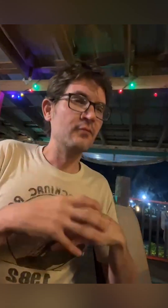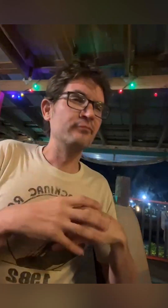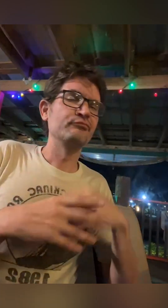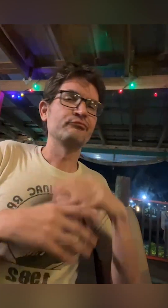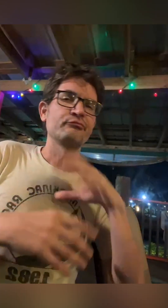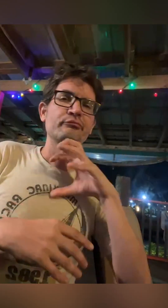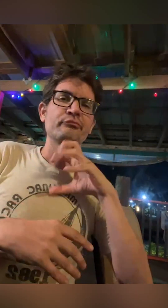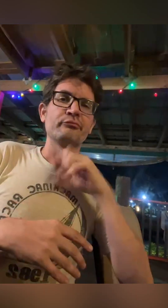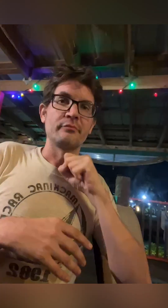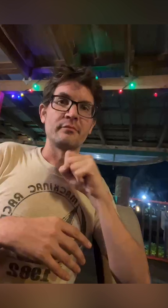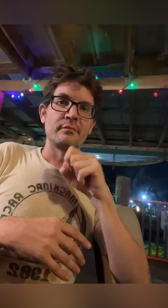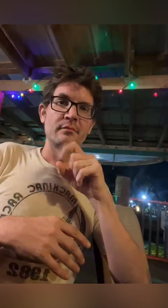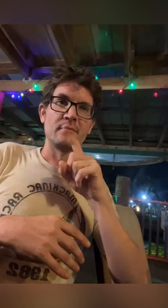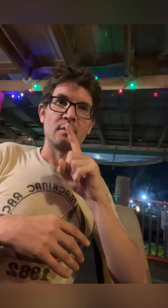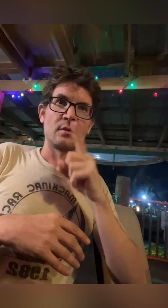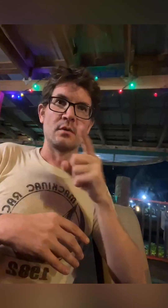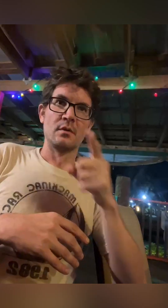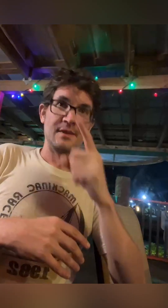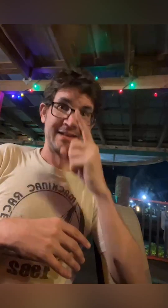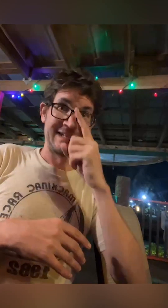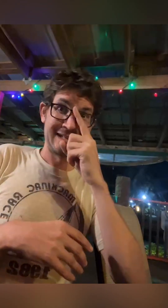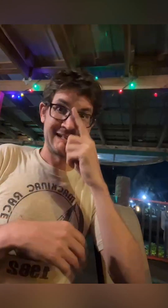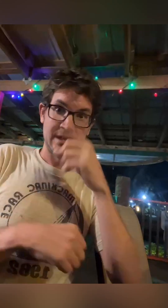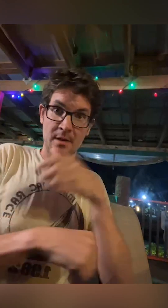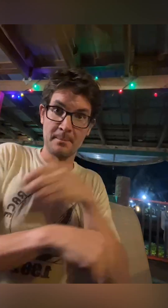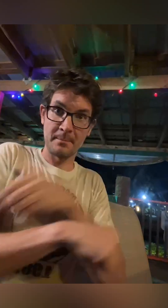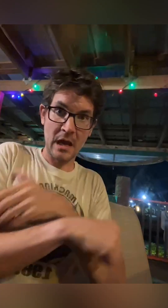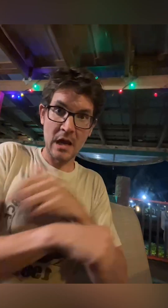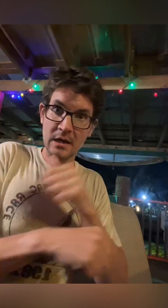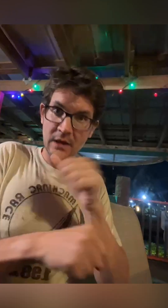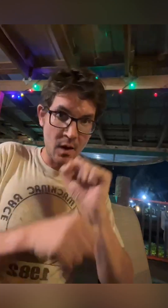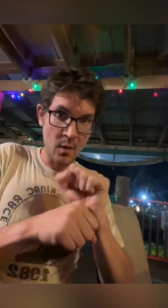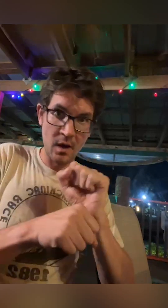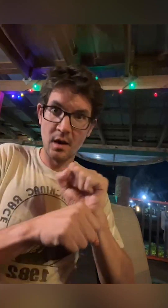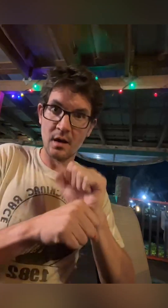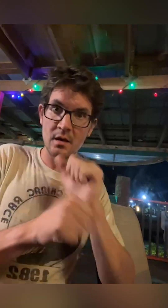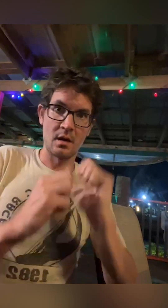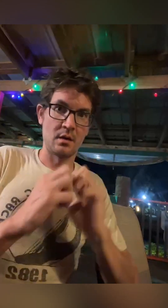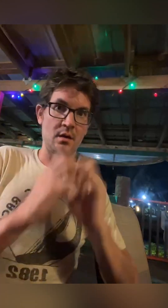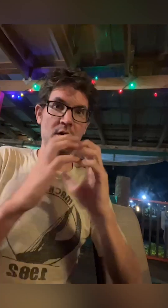Unfortunately, what I didn’t expect was that the power wouldn’t be working right.